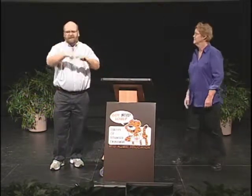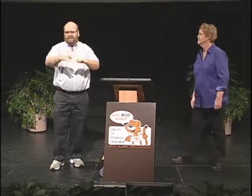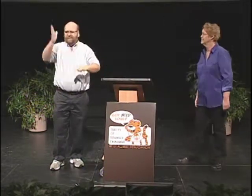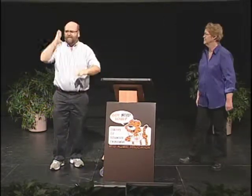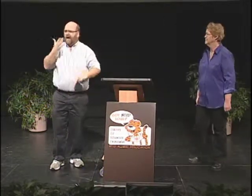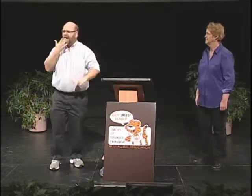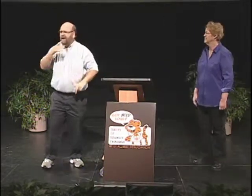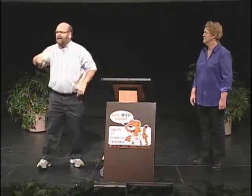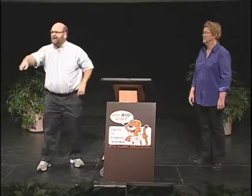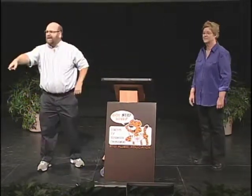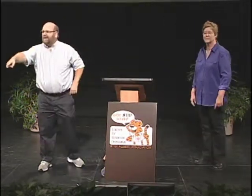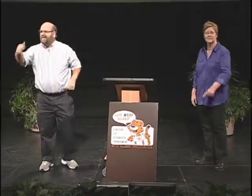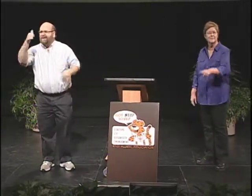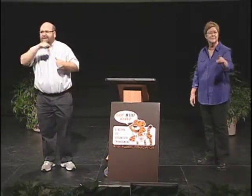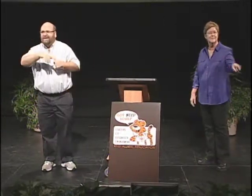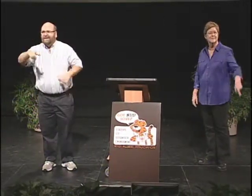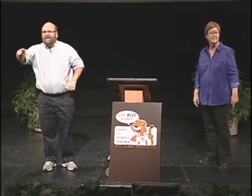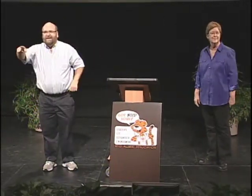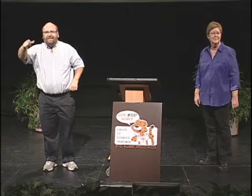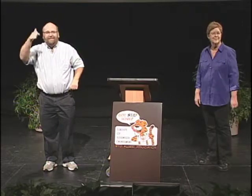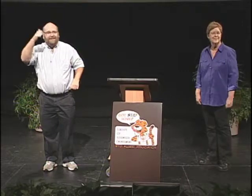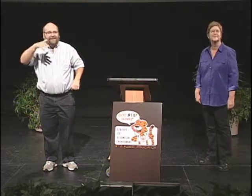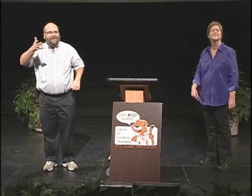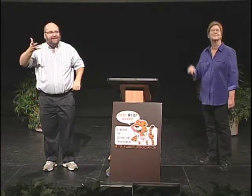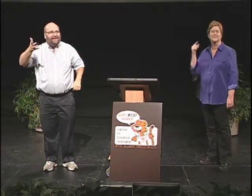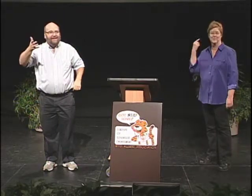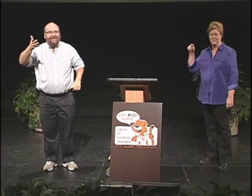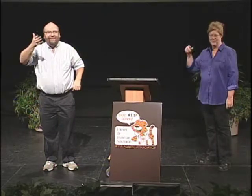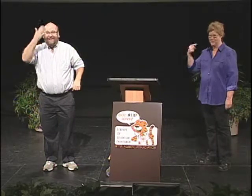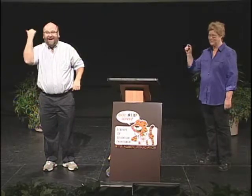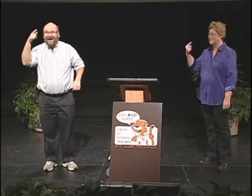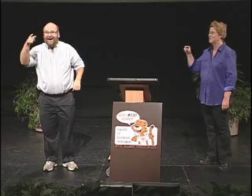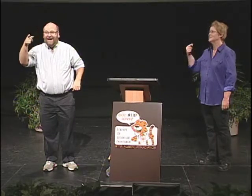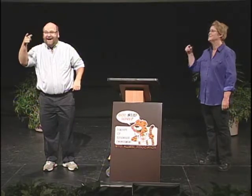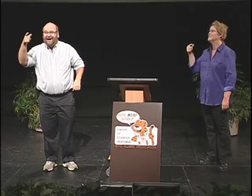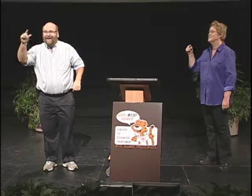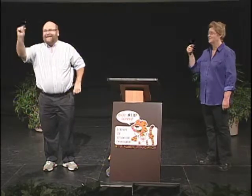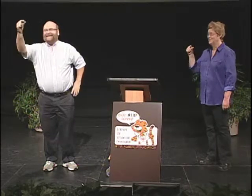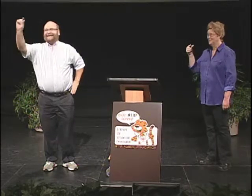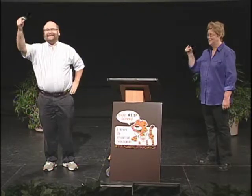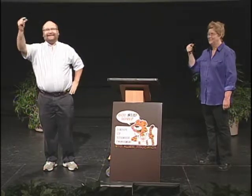Let me ask you some questions. What were the original color of the seats in the theater?